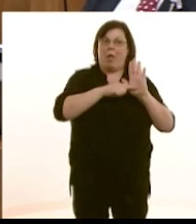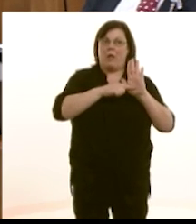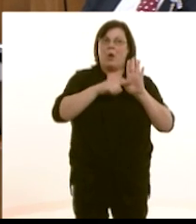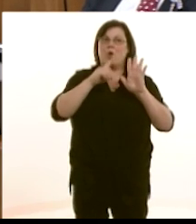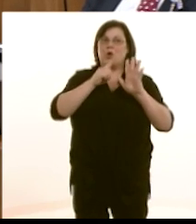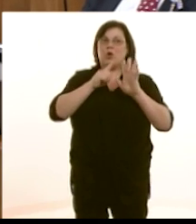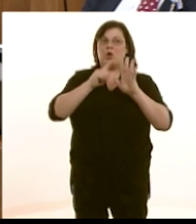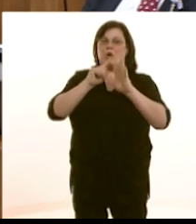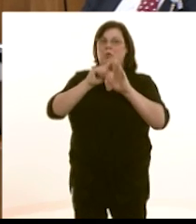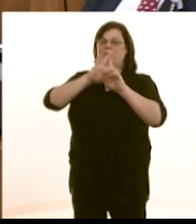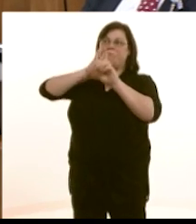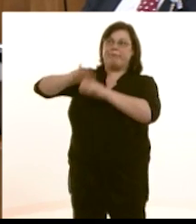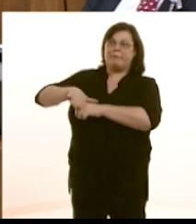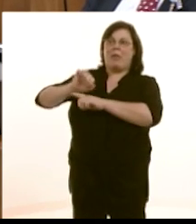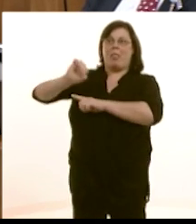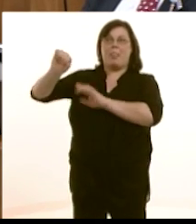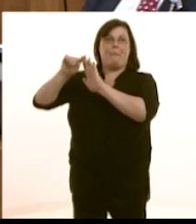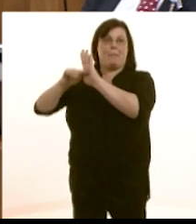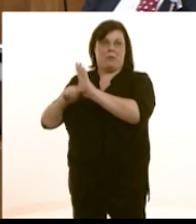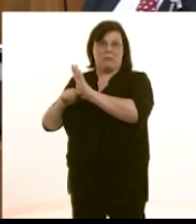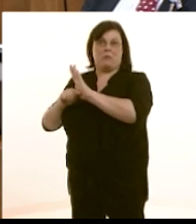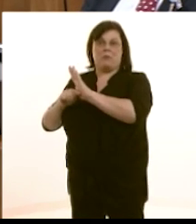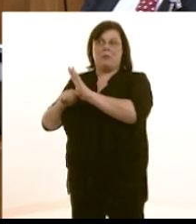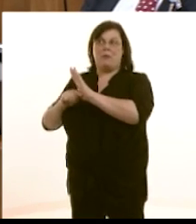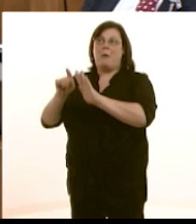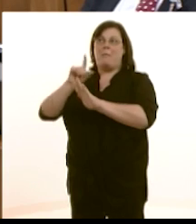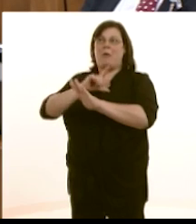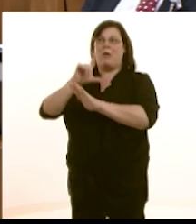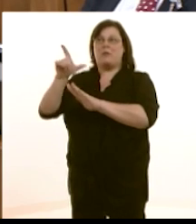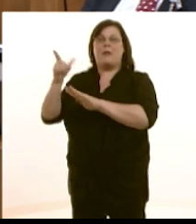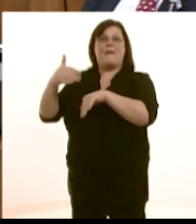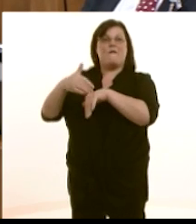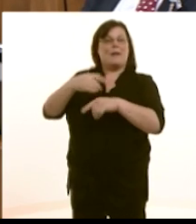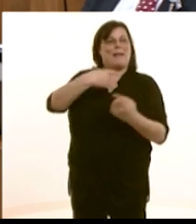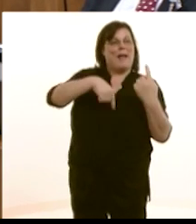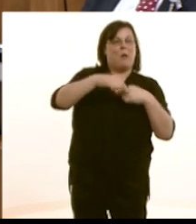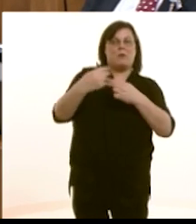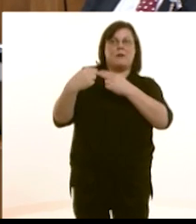the sections of the Bill that impact in devolved areas. Itís a matter for the UK Government